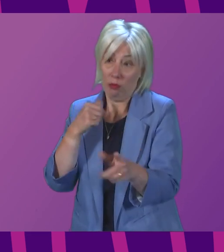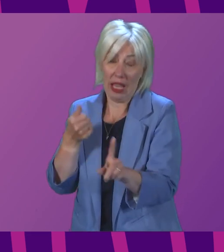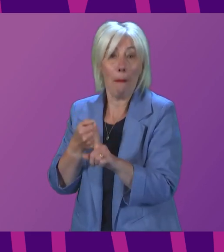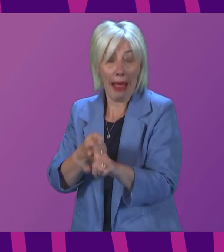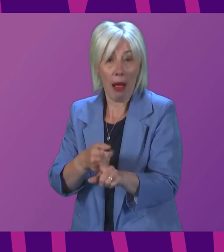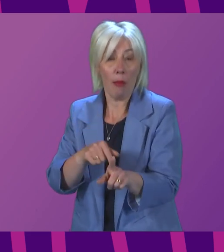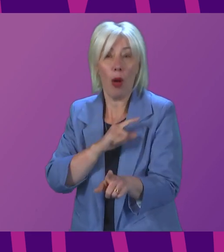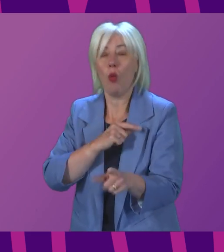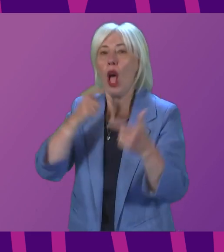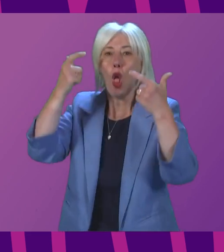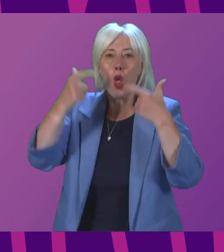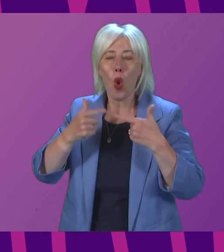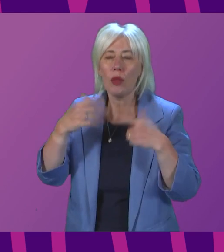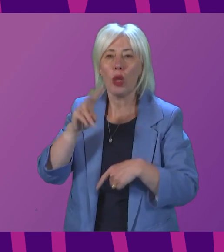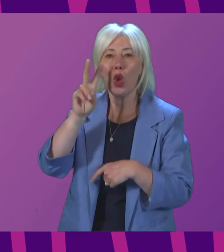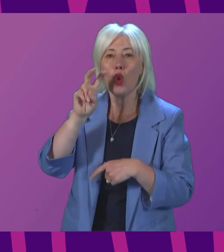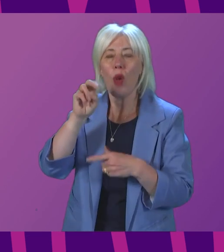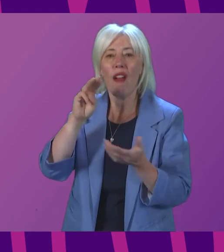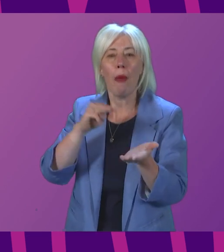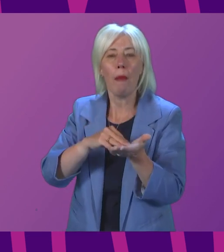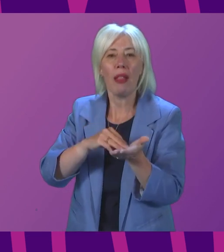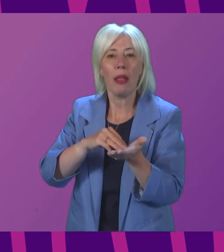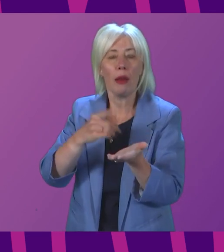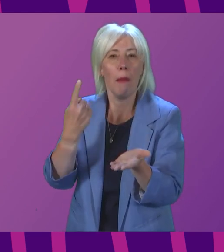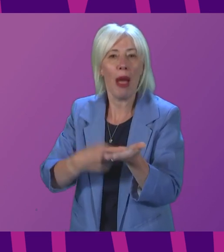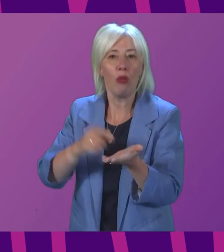were short-changed by £12 million in this year’s budget.